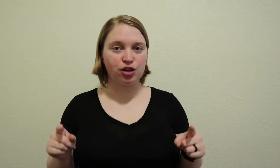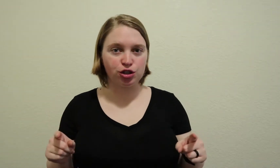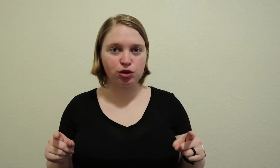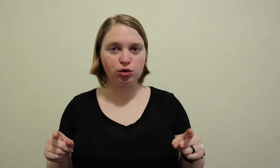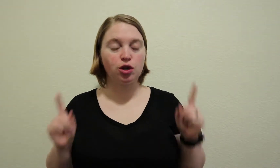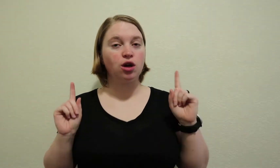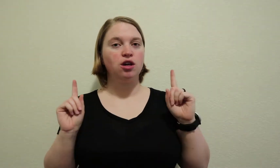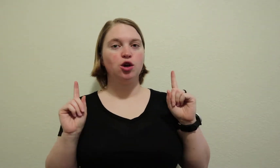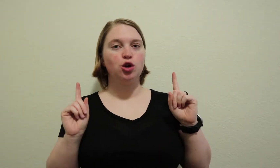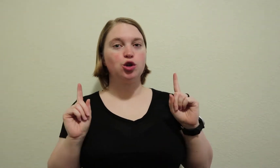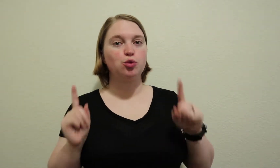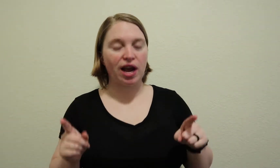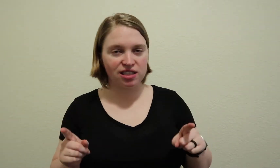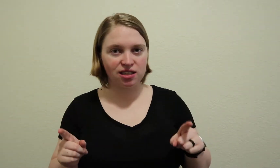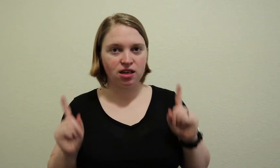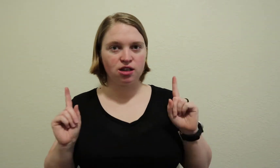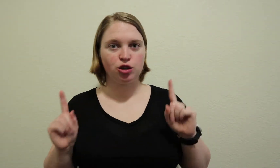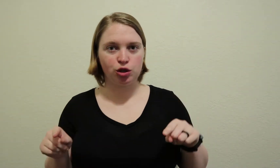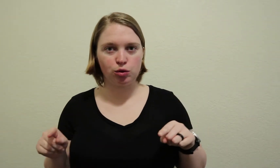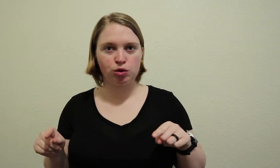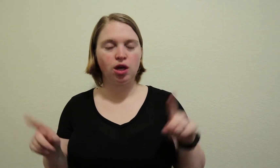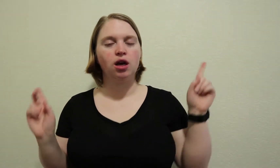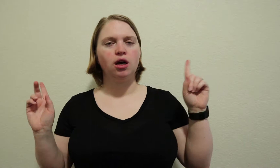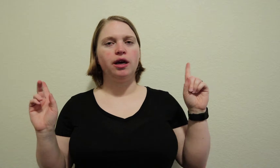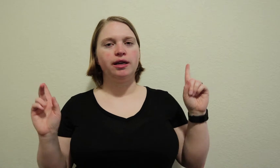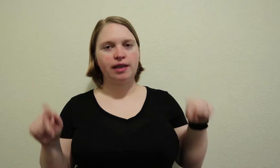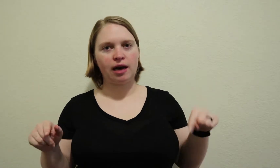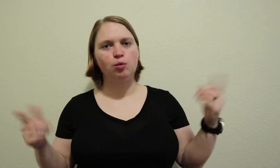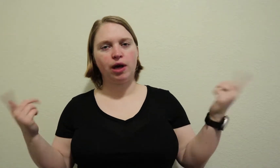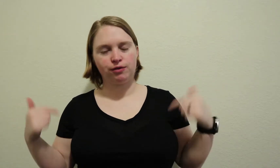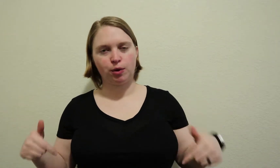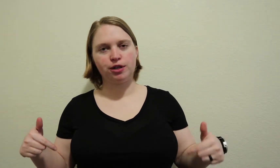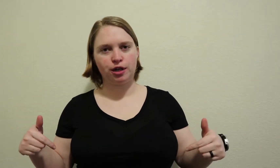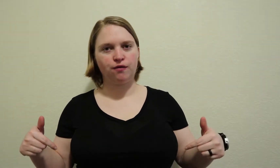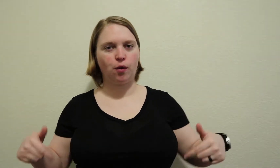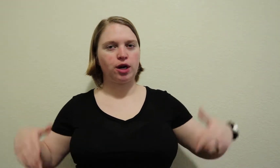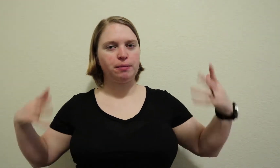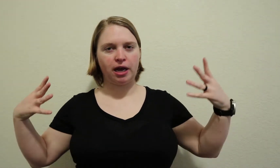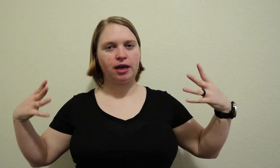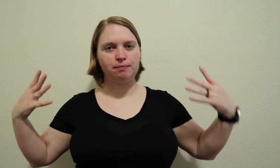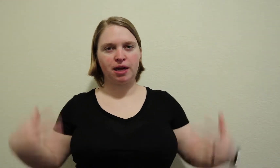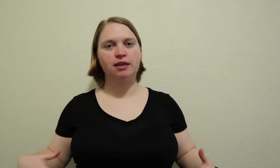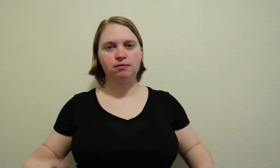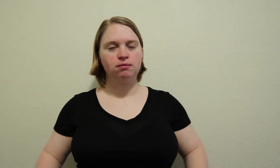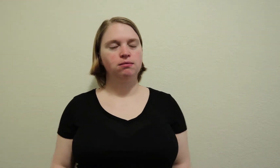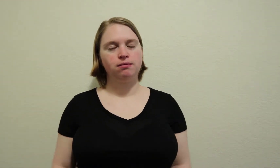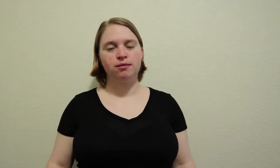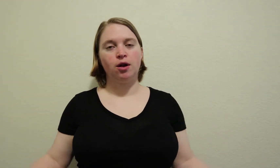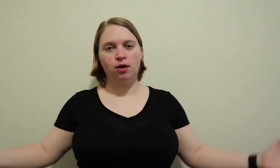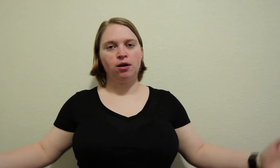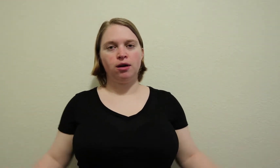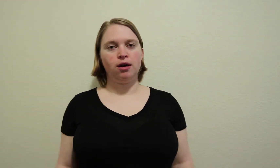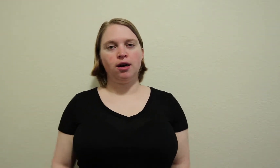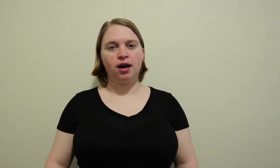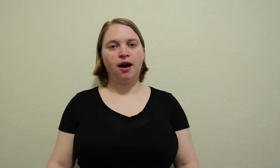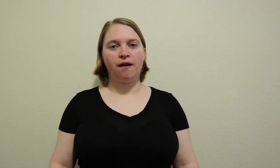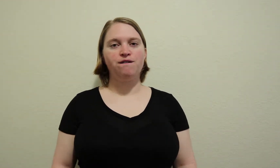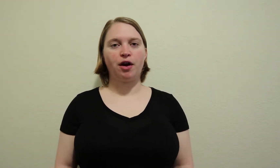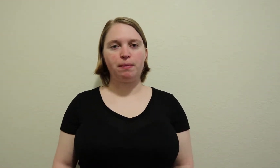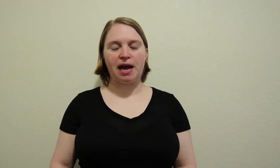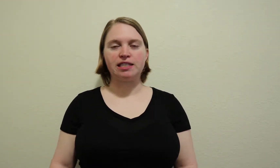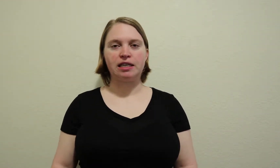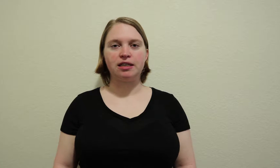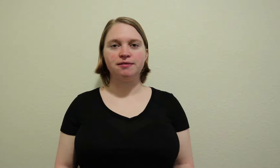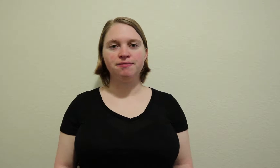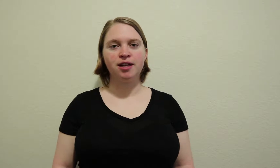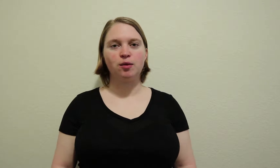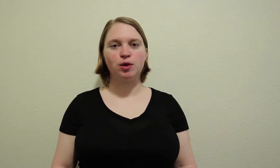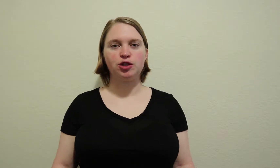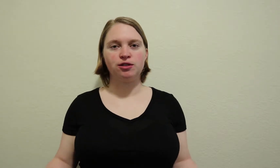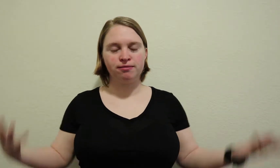shoes, dress shoes. Yeah, we have to wear an uniform and make it very masculine which